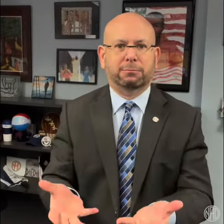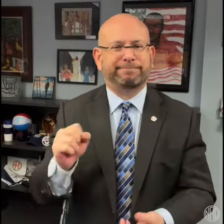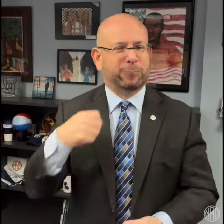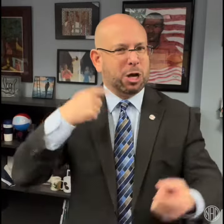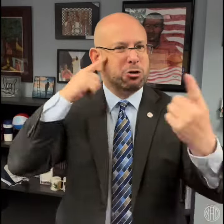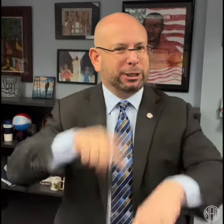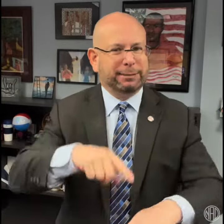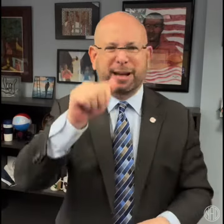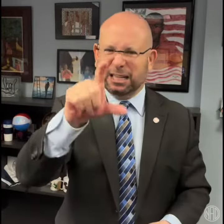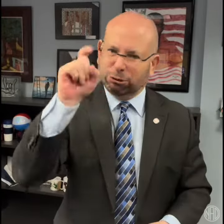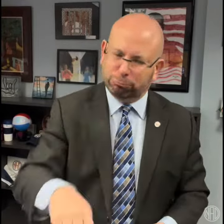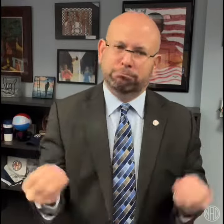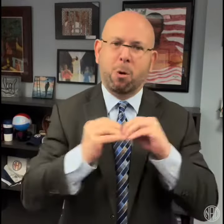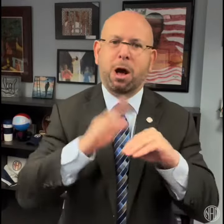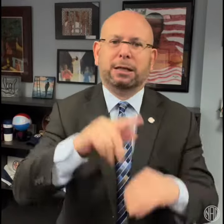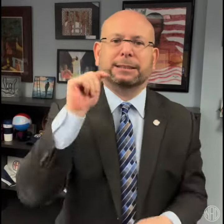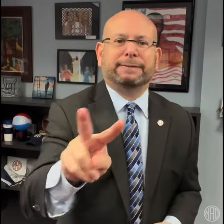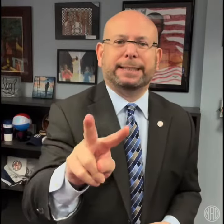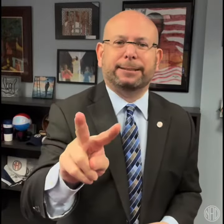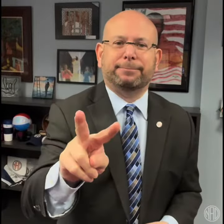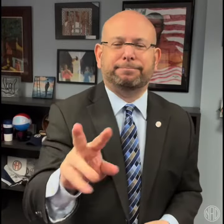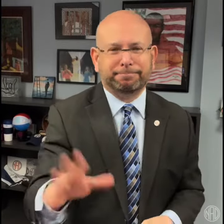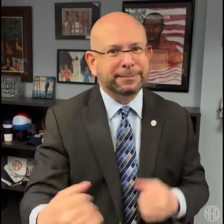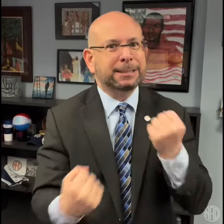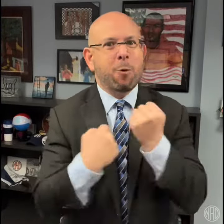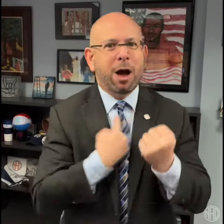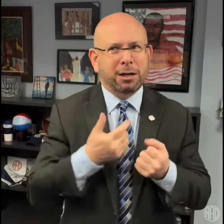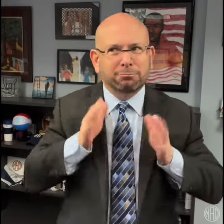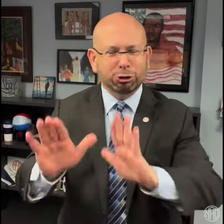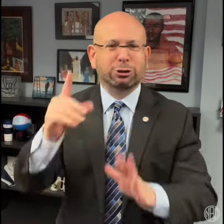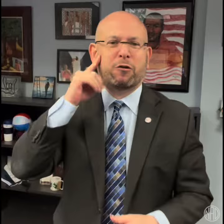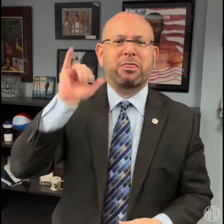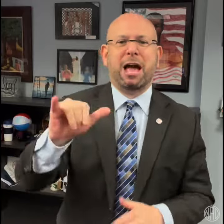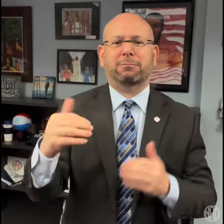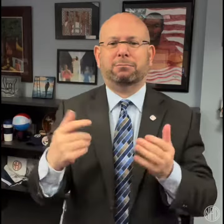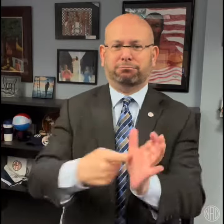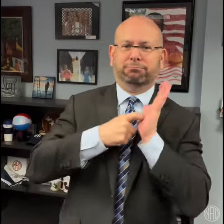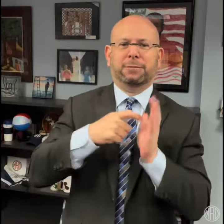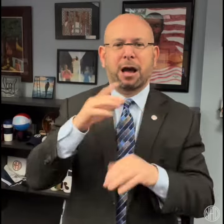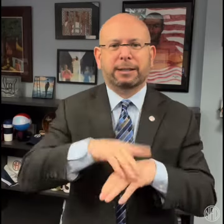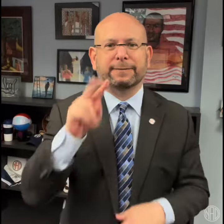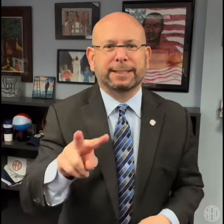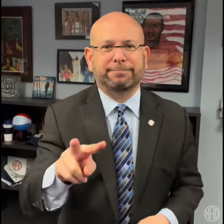Yes, I agree there needs to be more ASL on TV! Support us to push them for that requirement to provide ASL on TV!